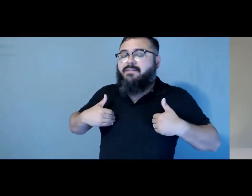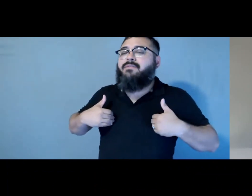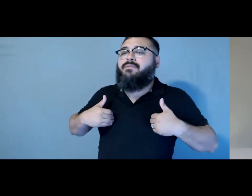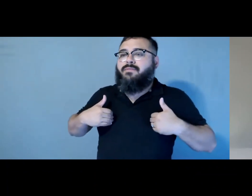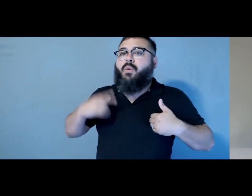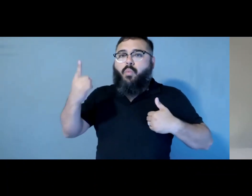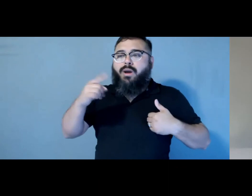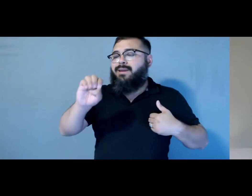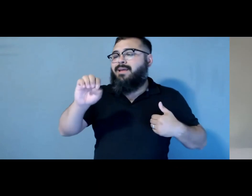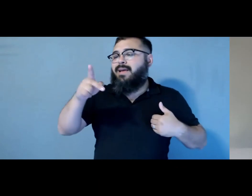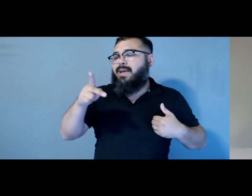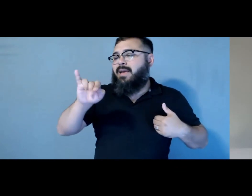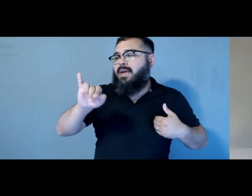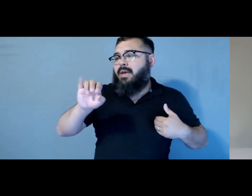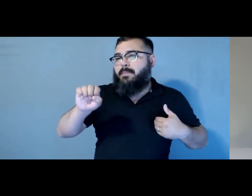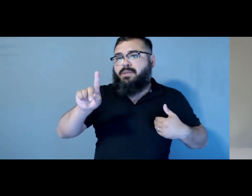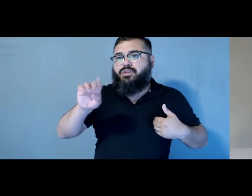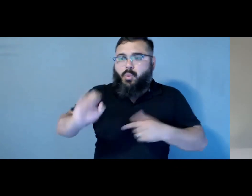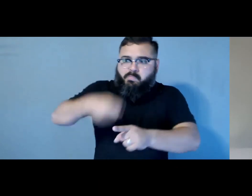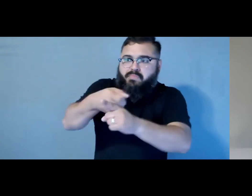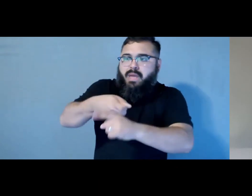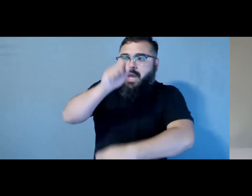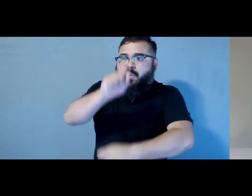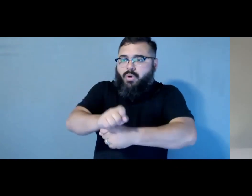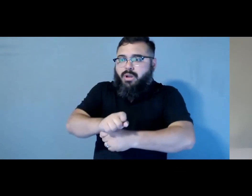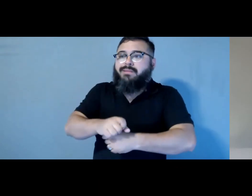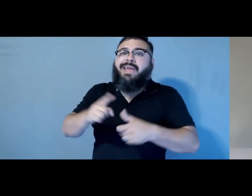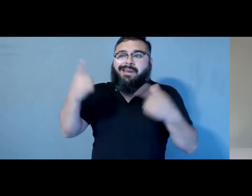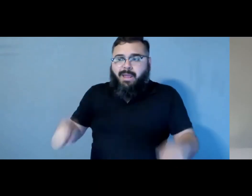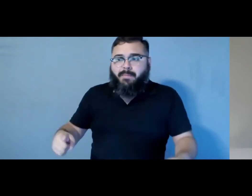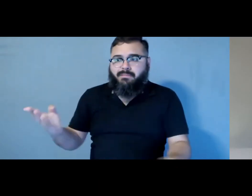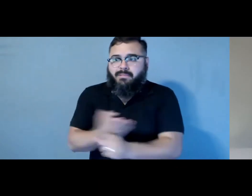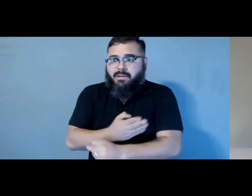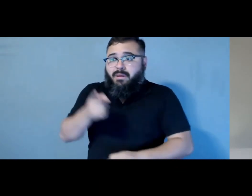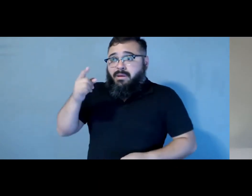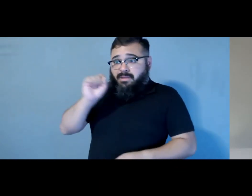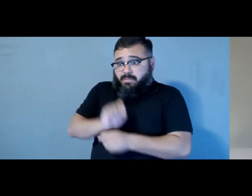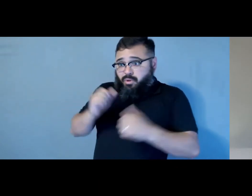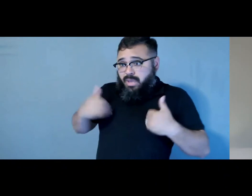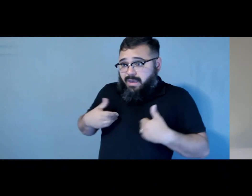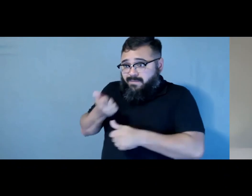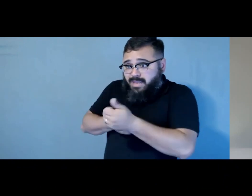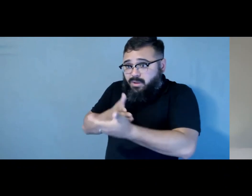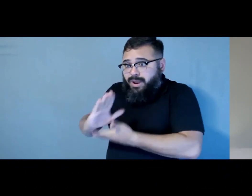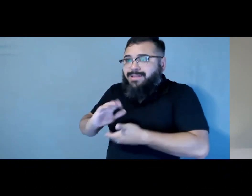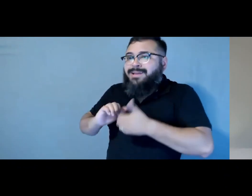Does the employee have any rights at this point? Had you disclosed you had an episode, do they have any protections under the ADA?